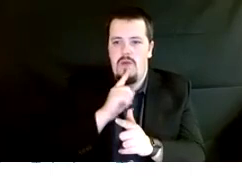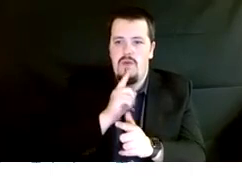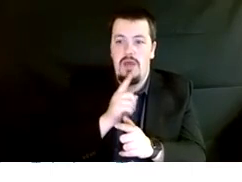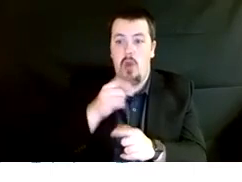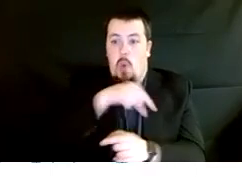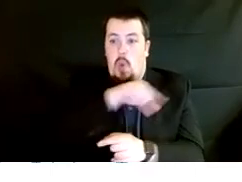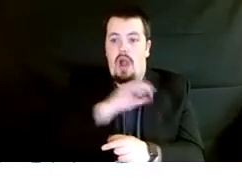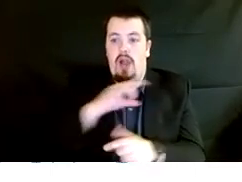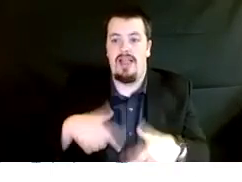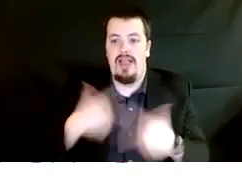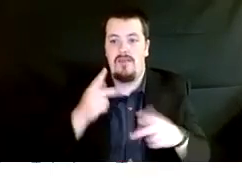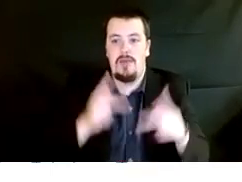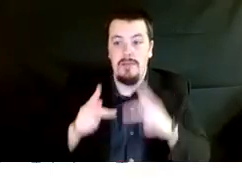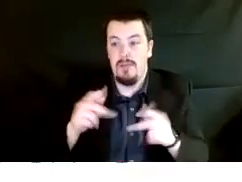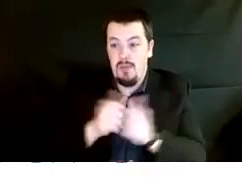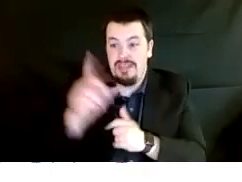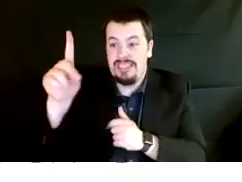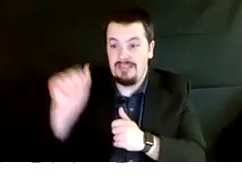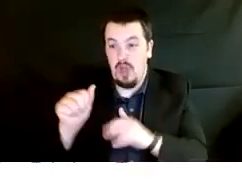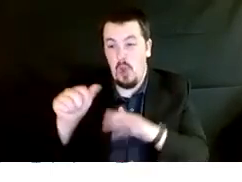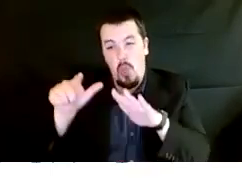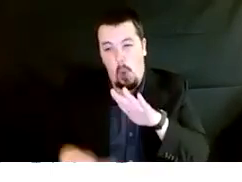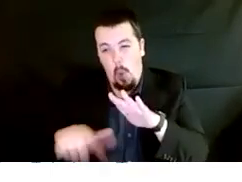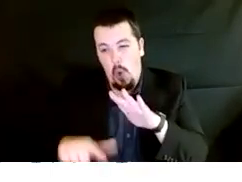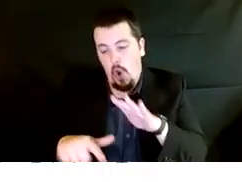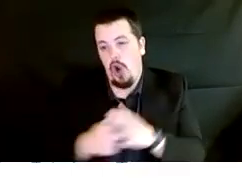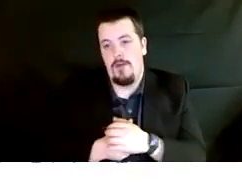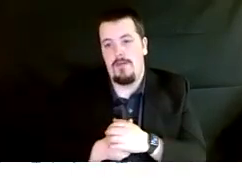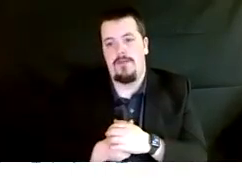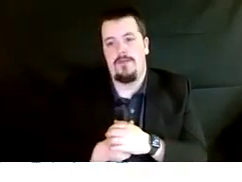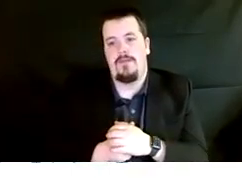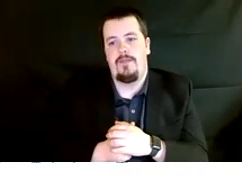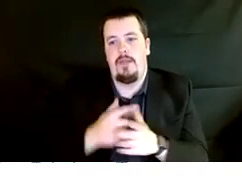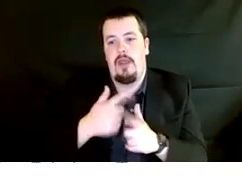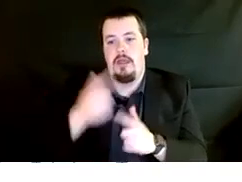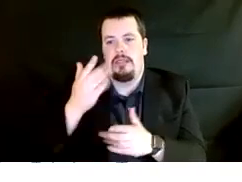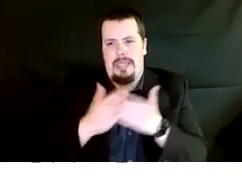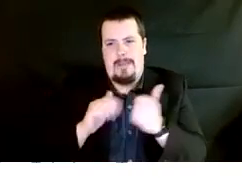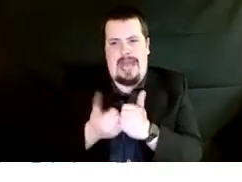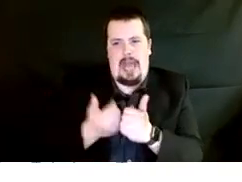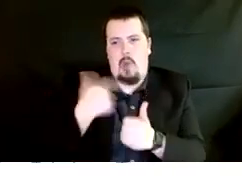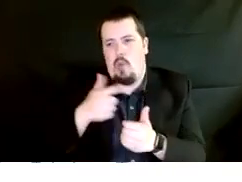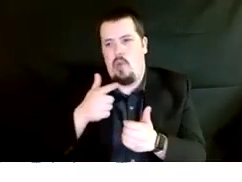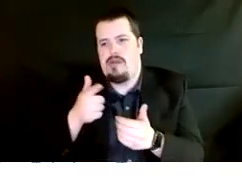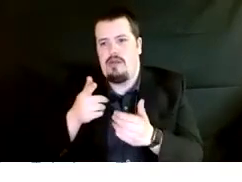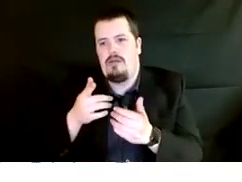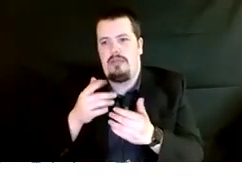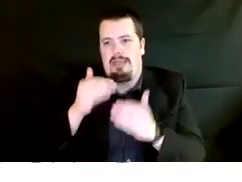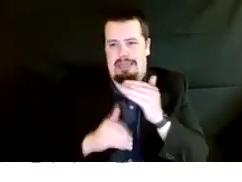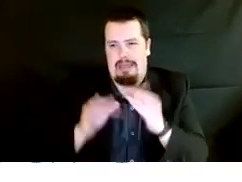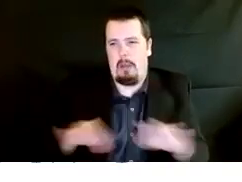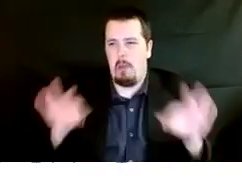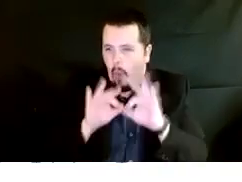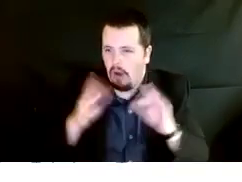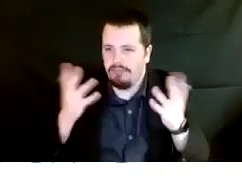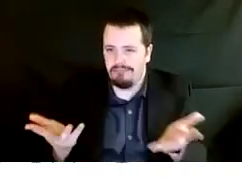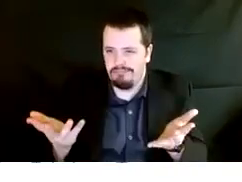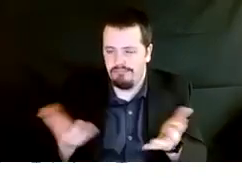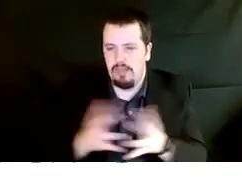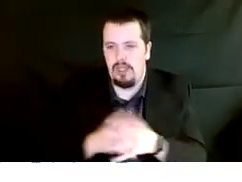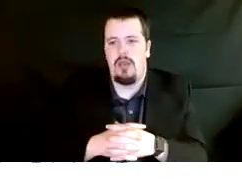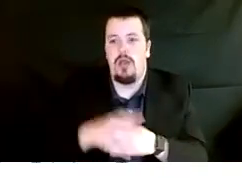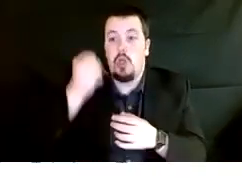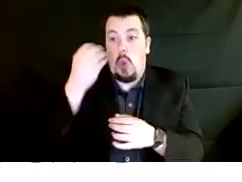people with disabilities is, is lower um and that we are somehow valued less um so we negotiated